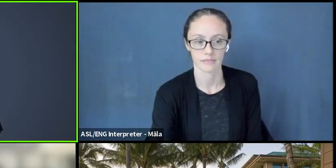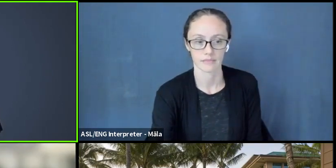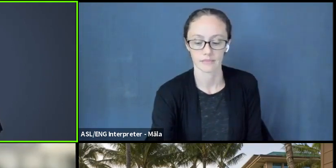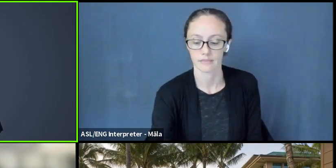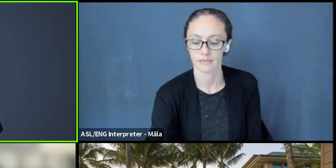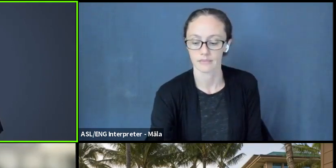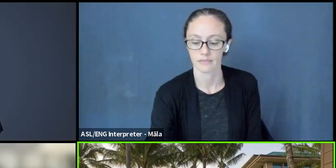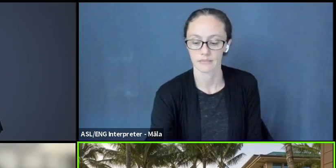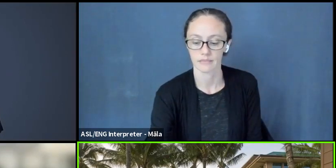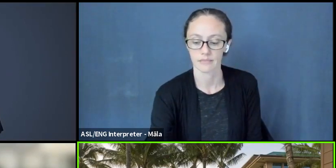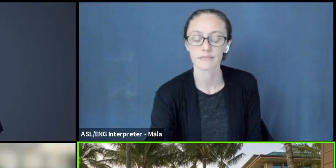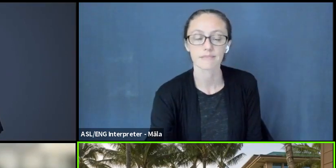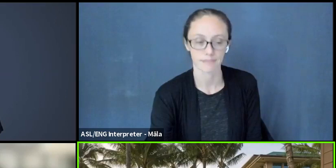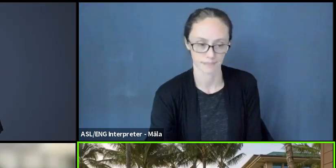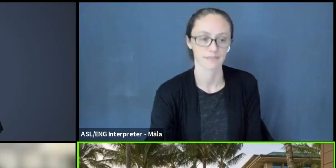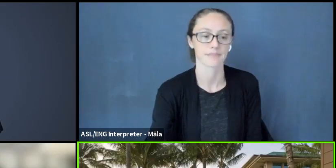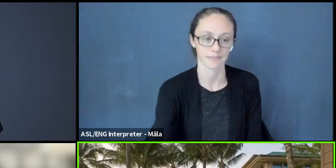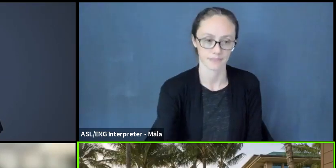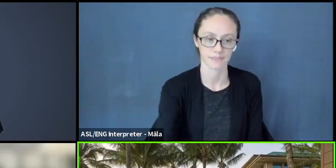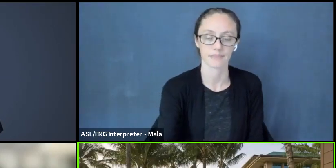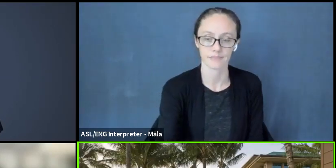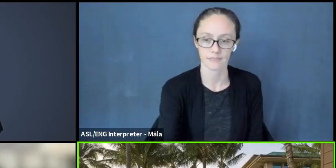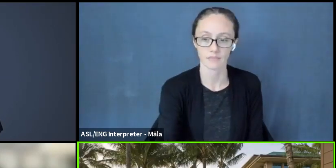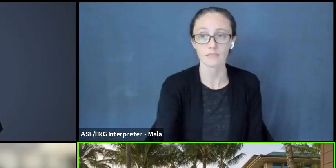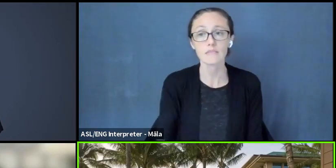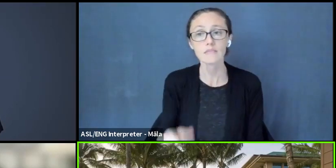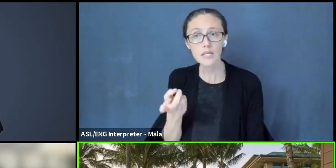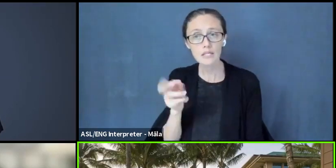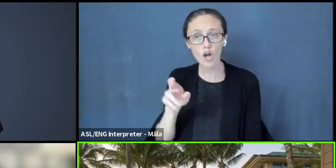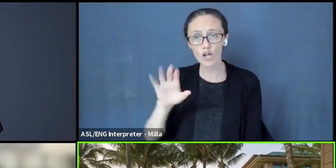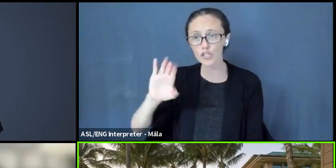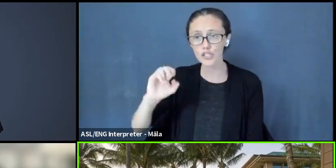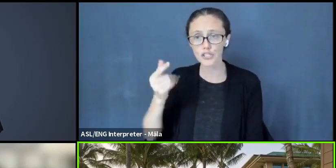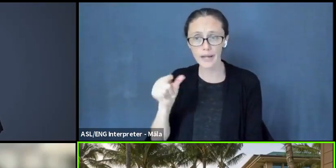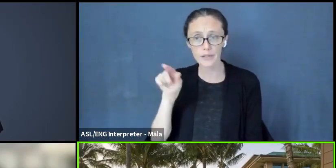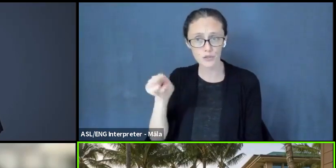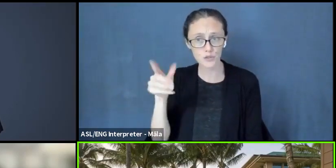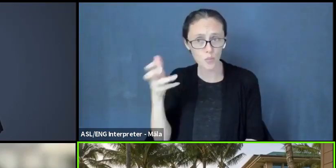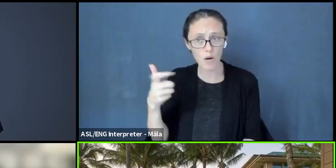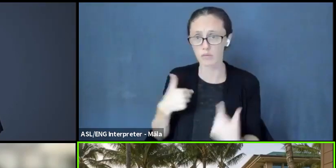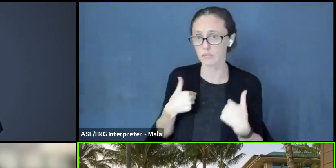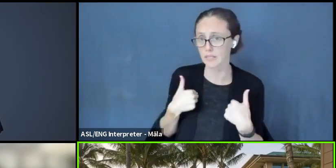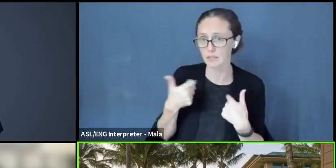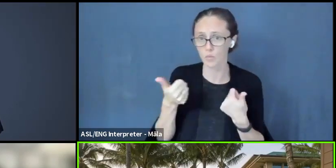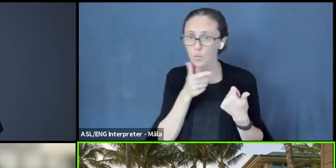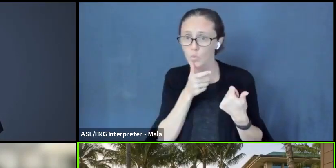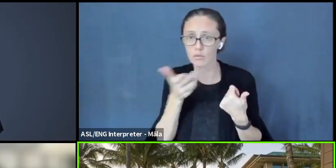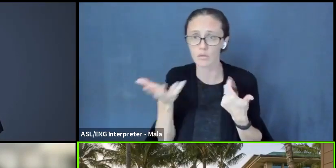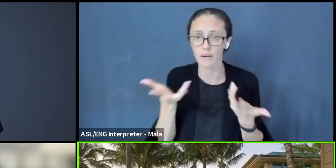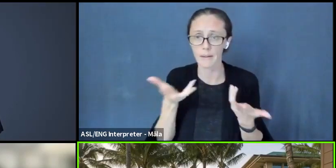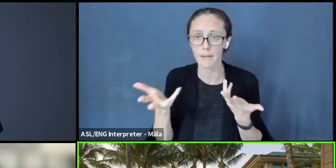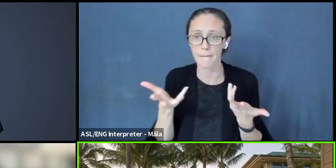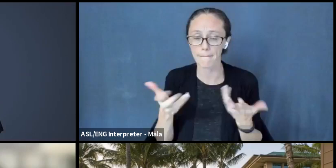Dr. Chang, do you want to do that one or I could? Up to you. DR.